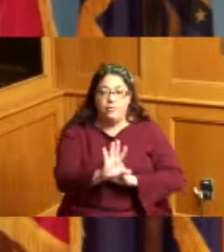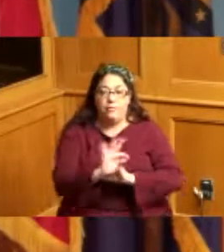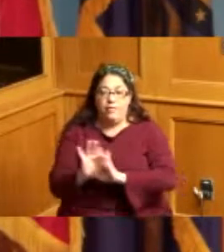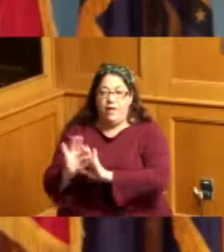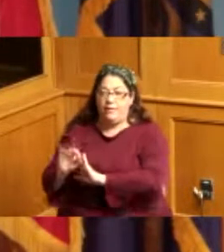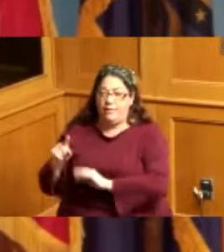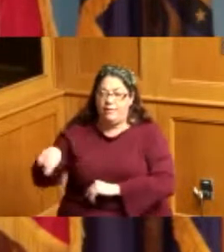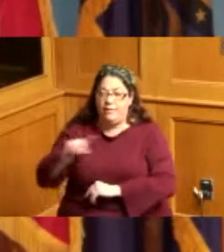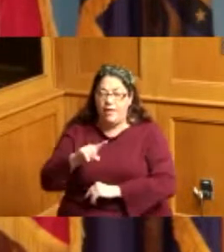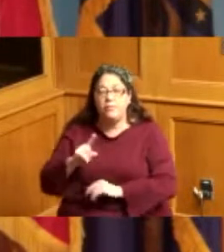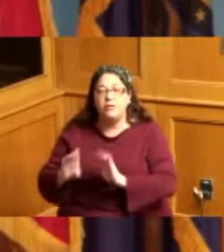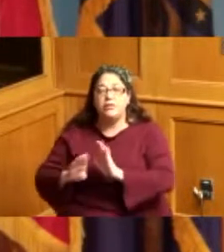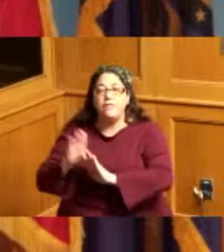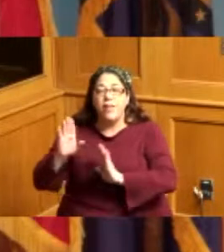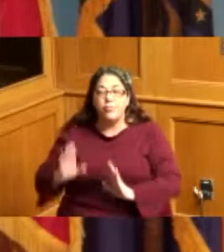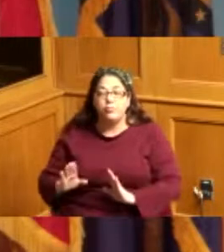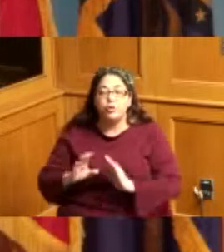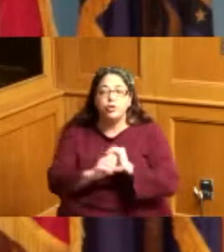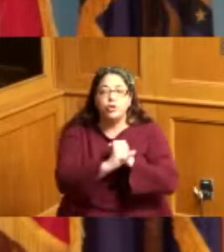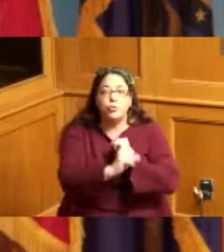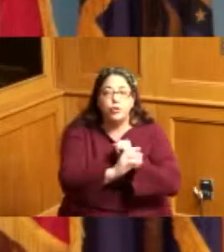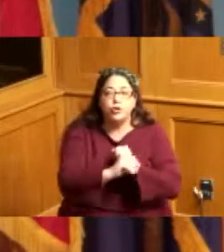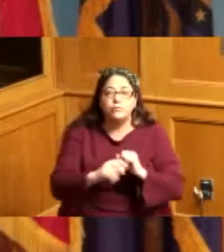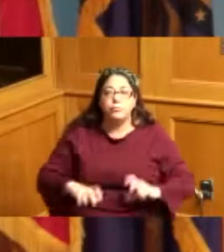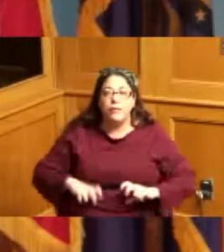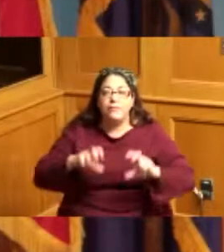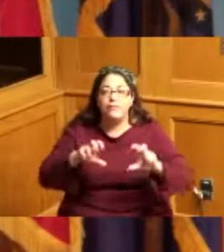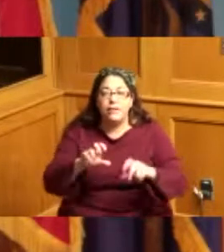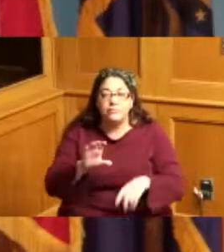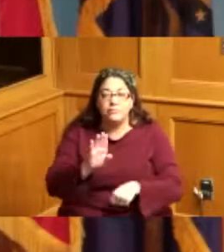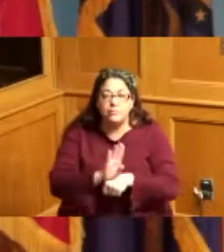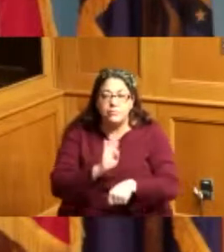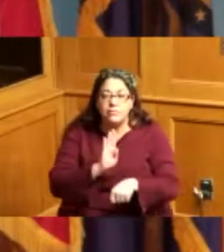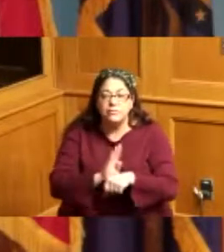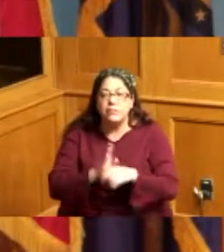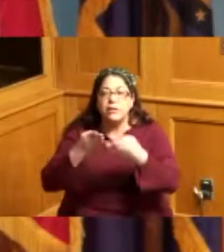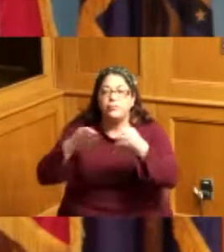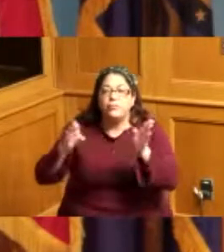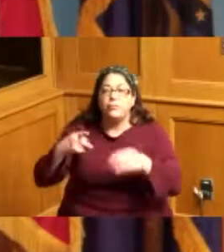you have developers commercial industrial interests the general public my question